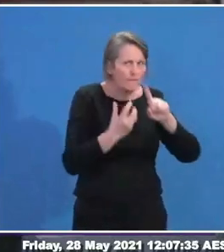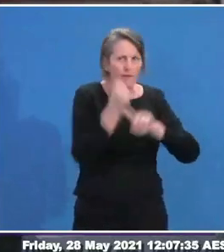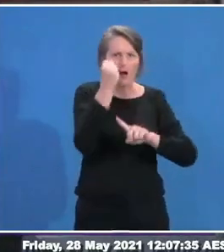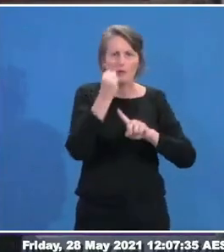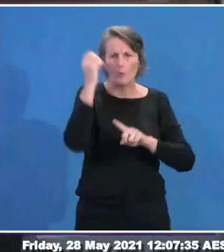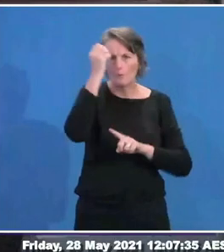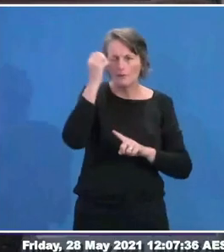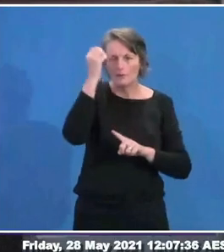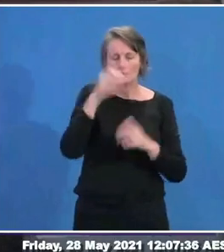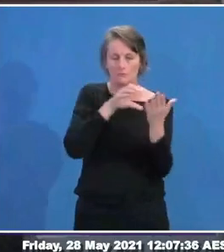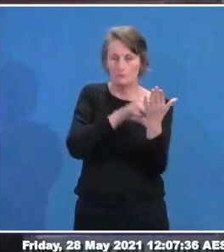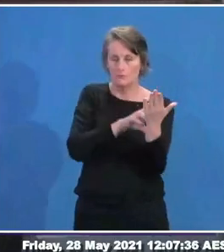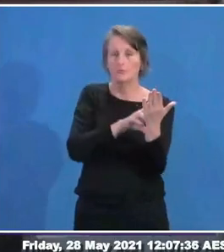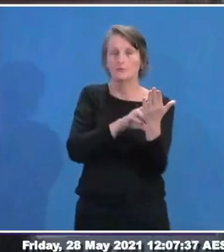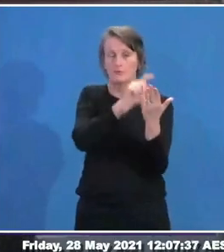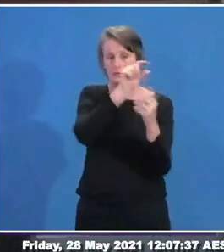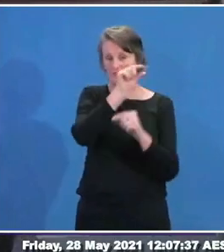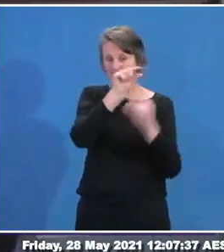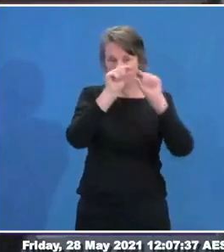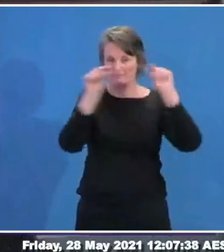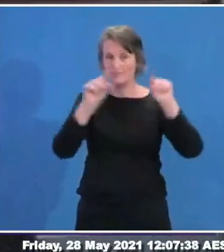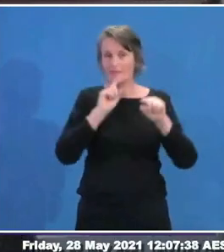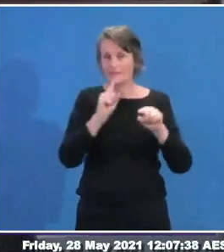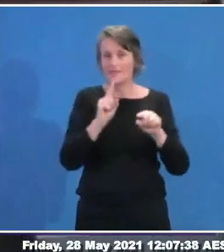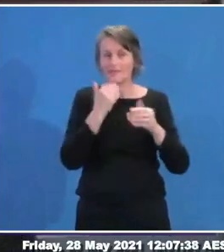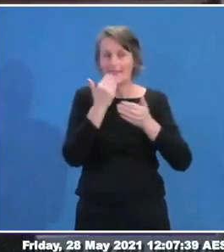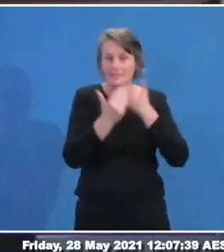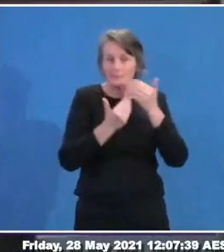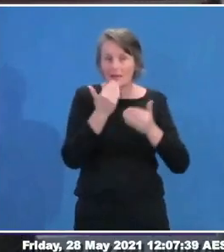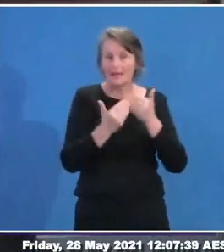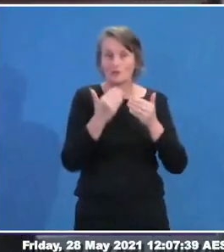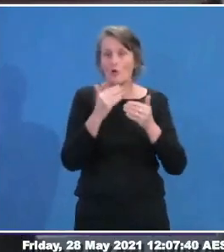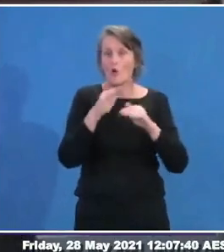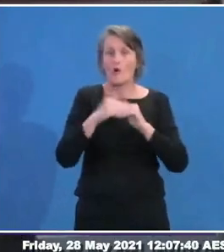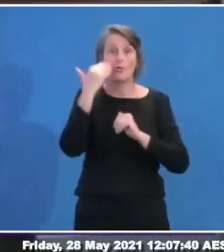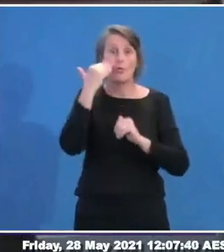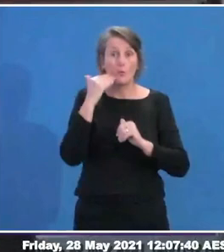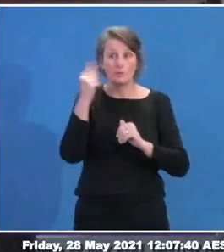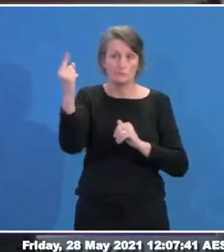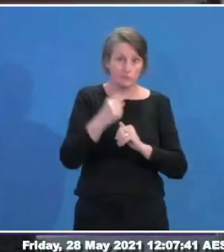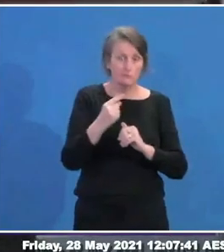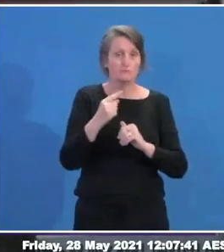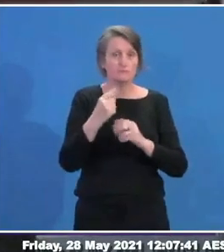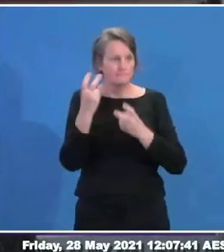The first paragraph under that heading describes the independent investigation in certain terms; do you see that?